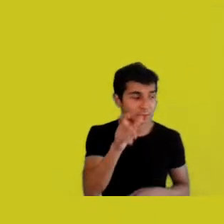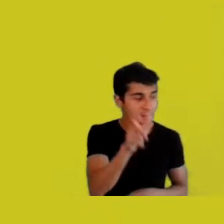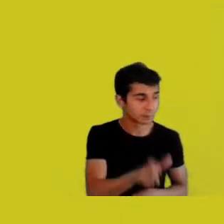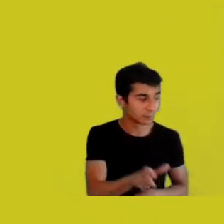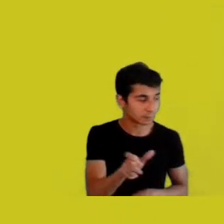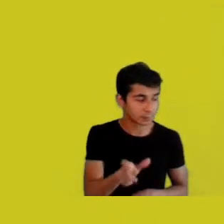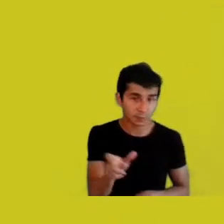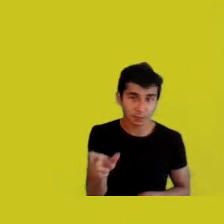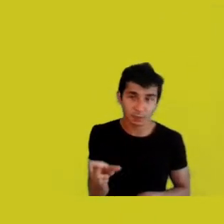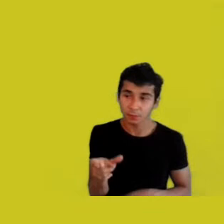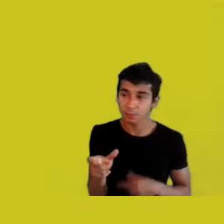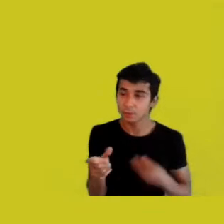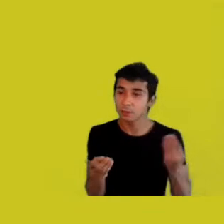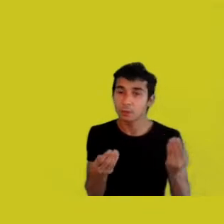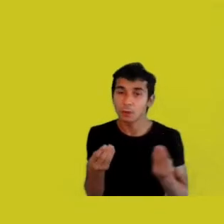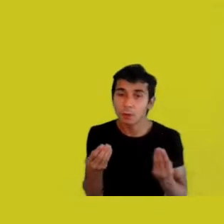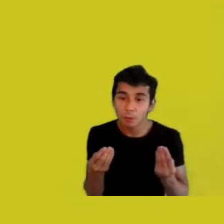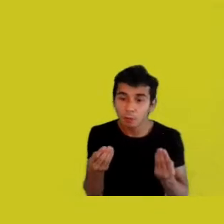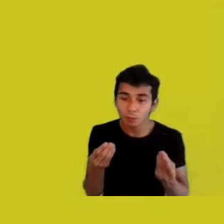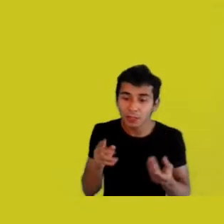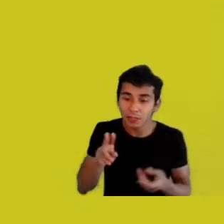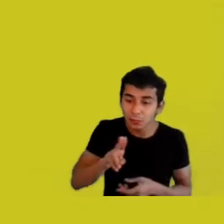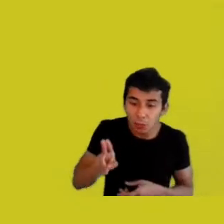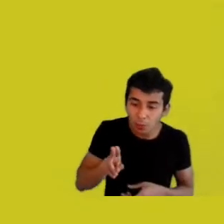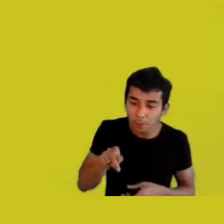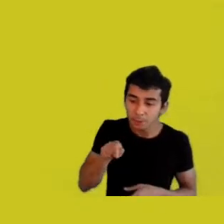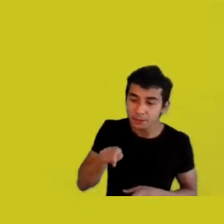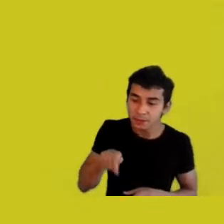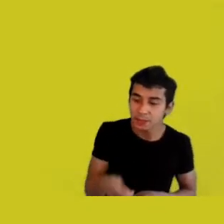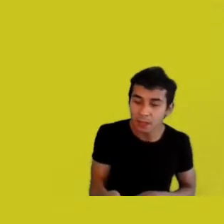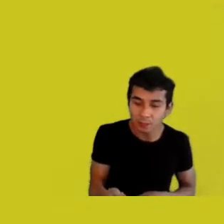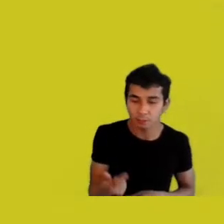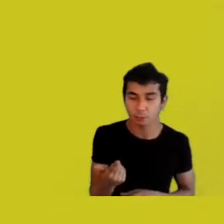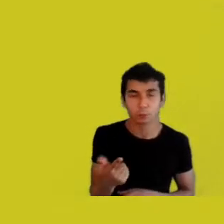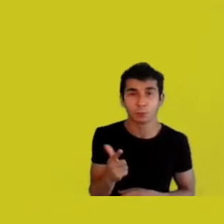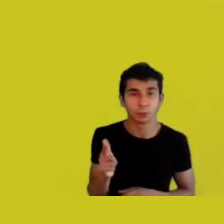unclassifiable people. This is why they aren’t collective, they are multiplicities.